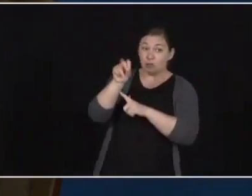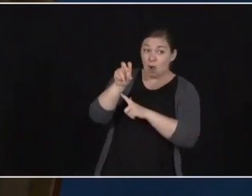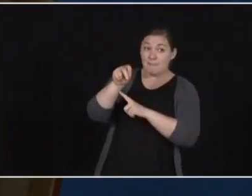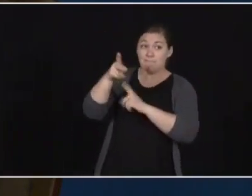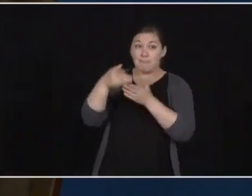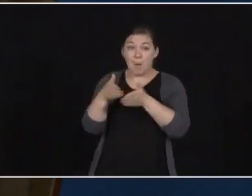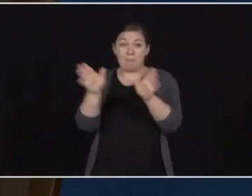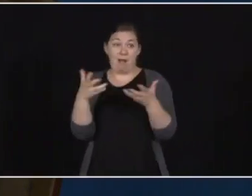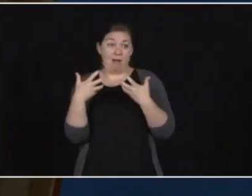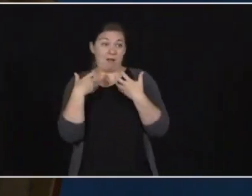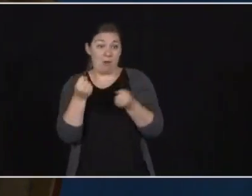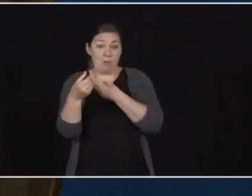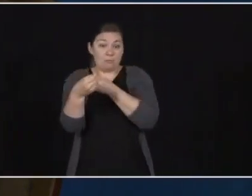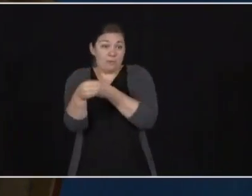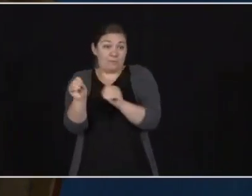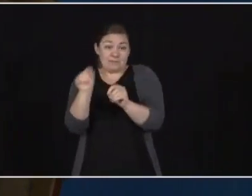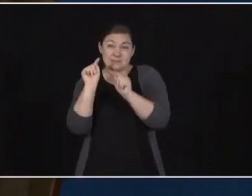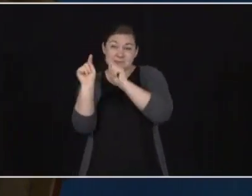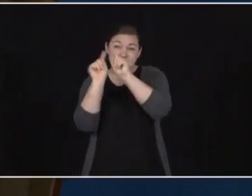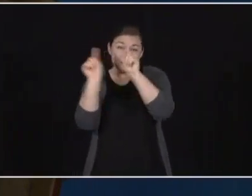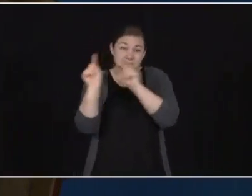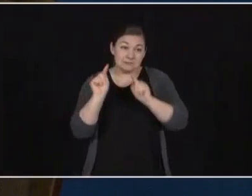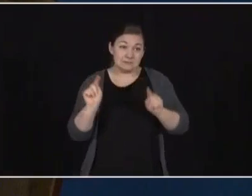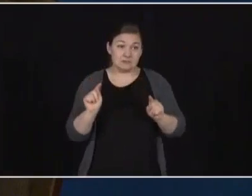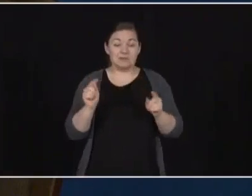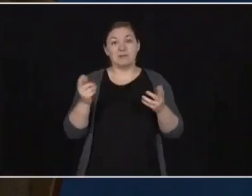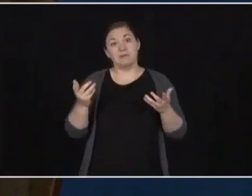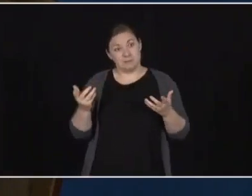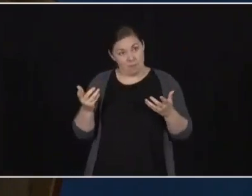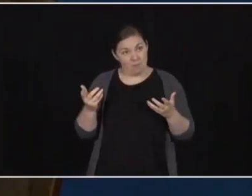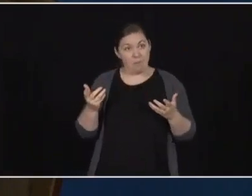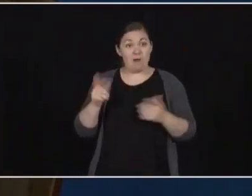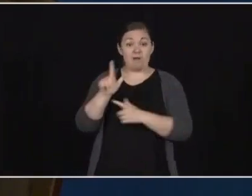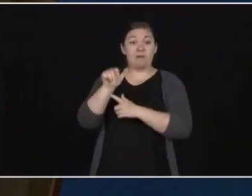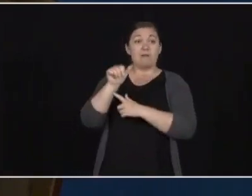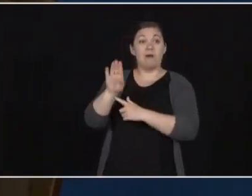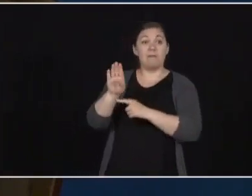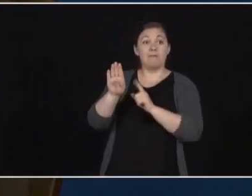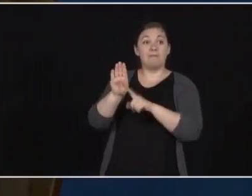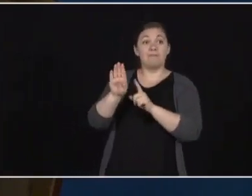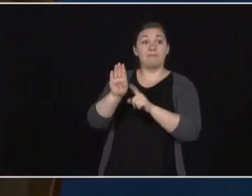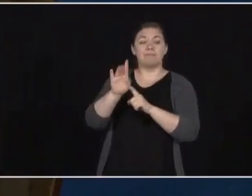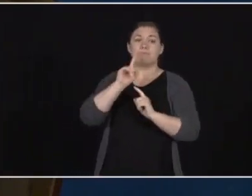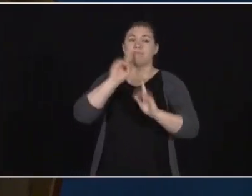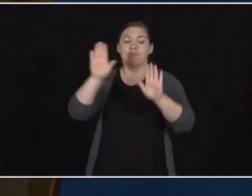as our turnaround times. It is very important to us and a part of what we are working through.